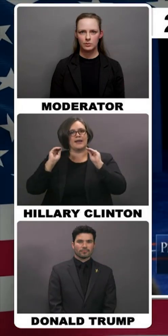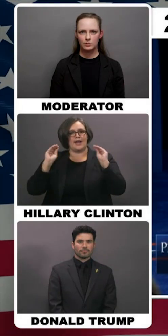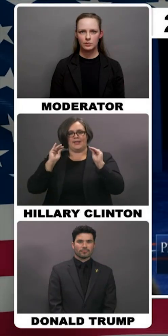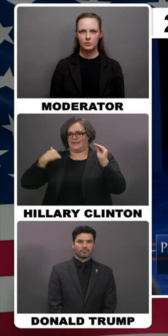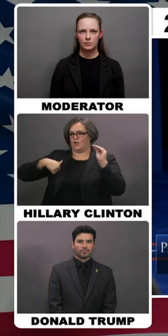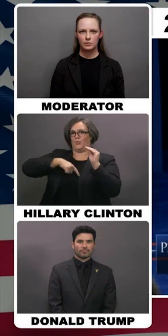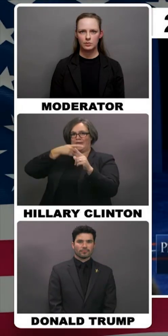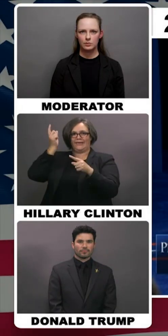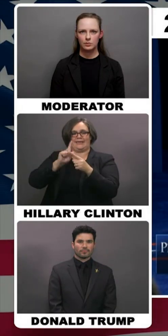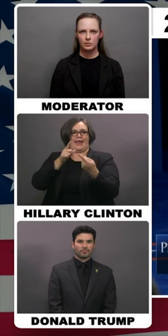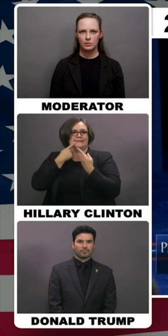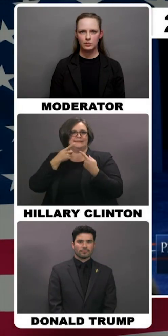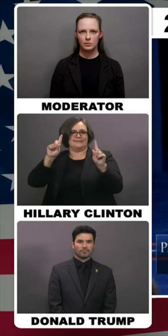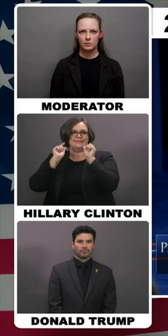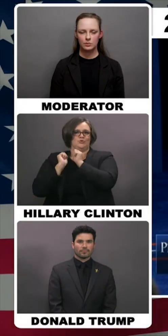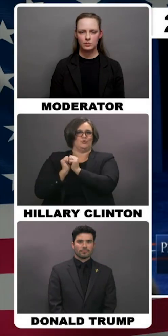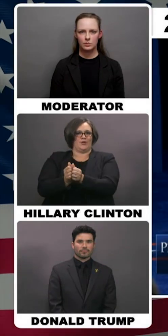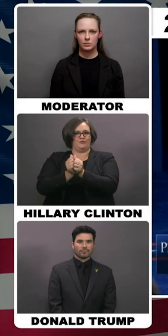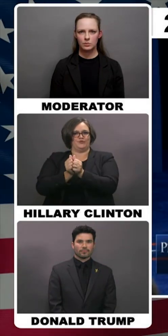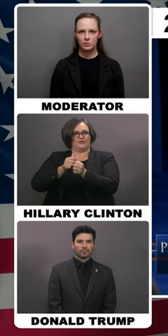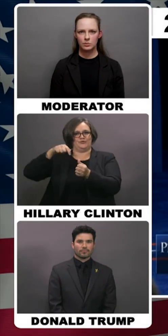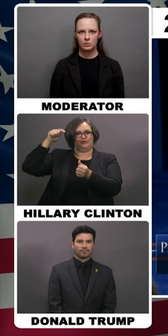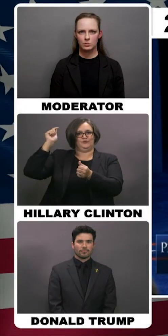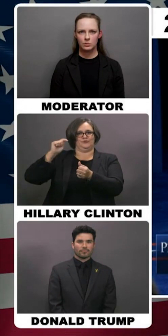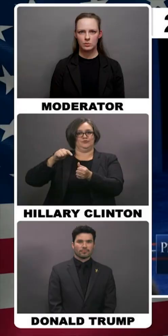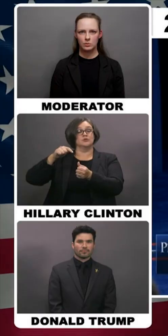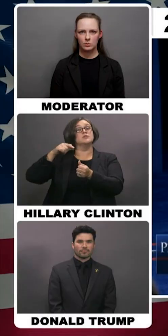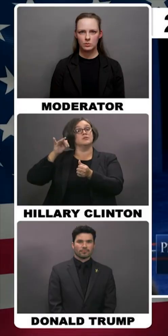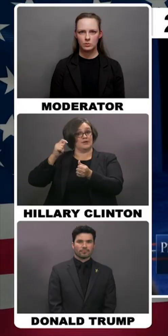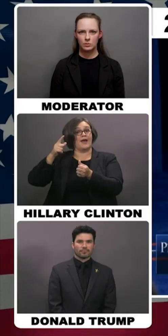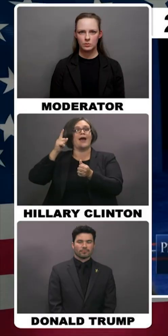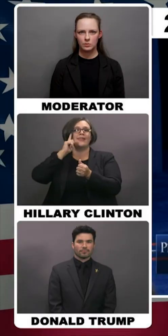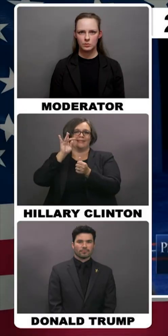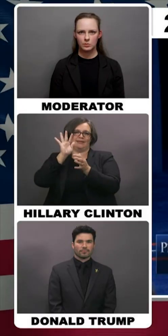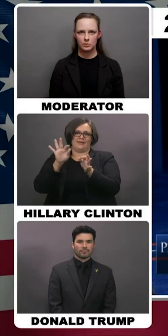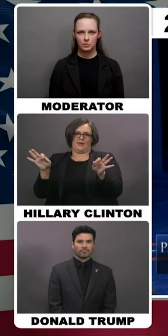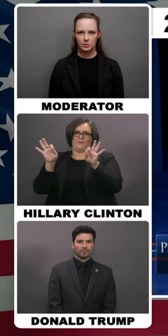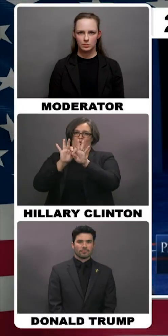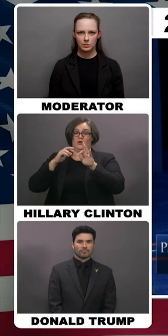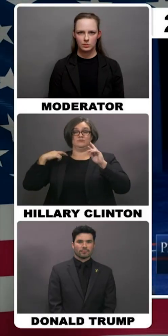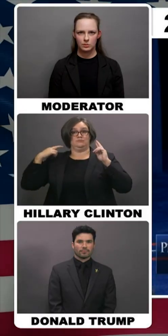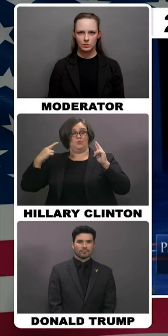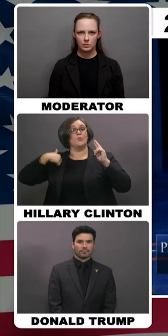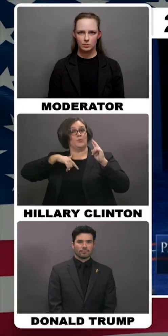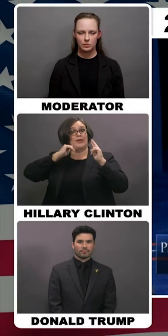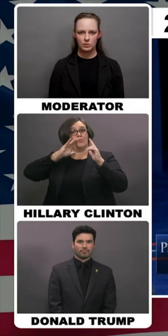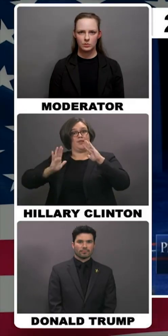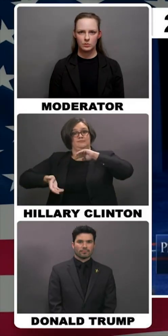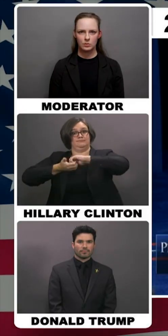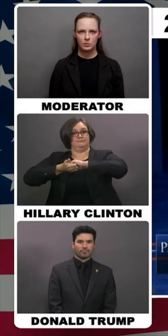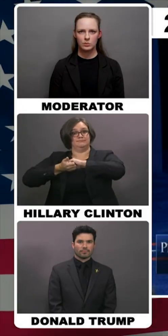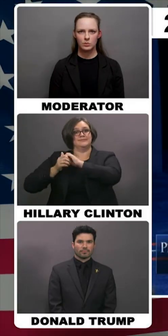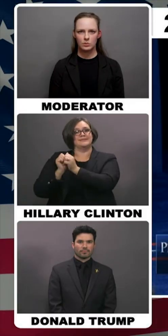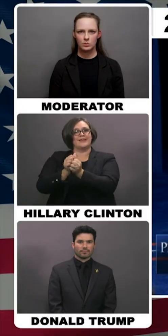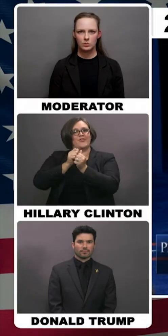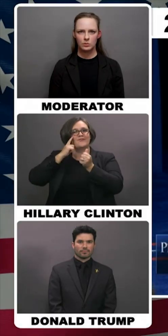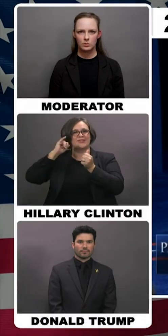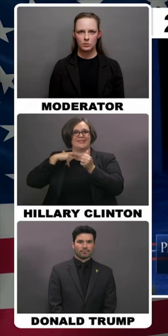So that's why I hope that we will come together in this campaign. Obviously, I'm hoping to earn your vote.